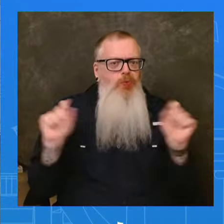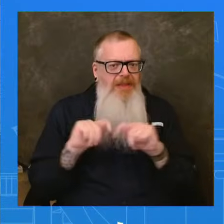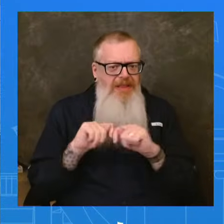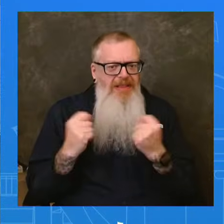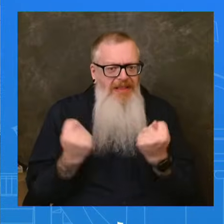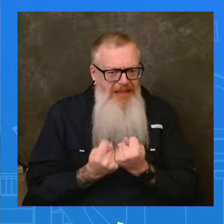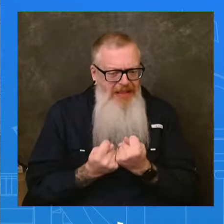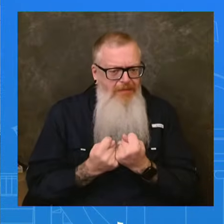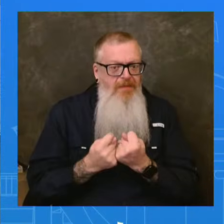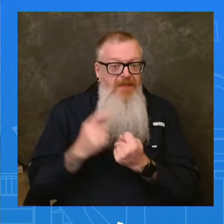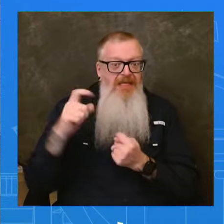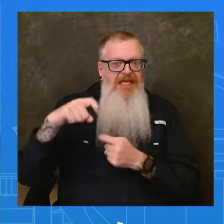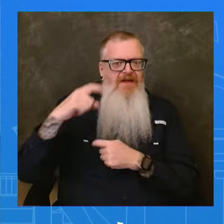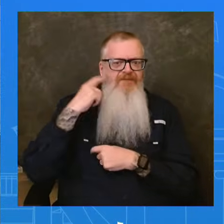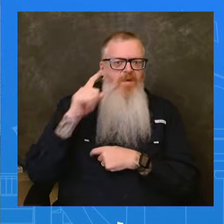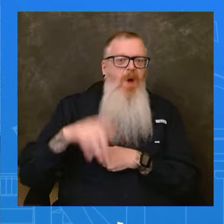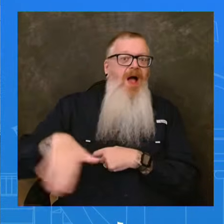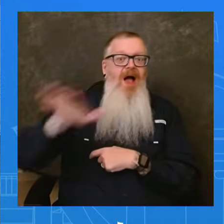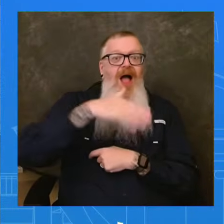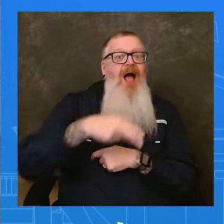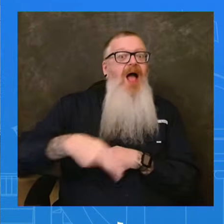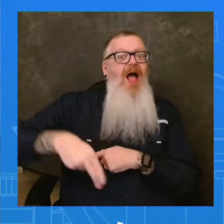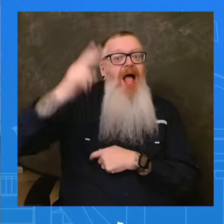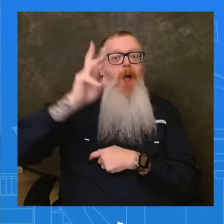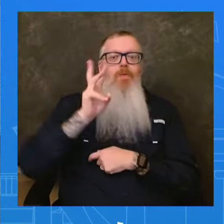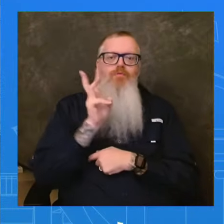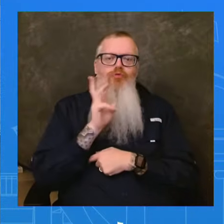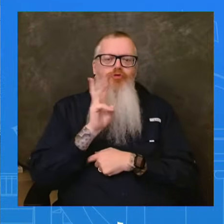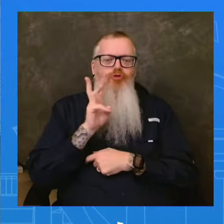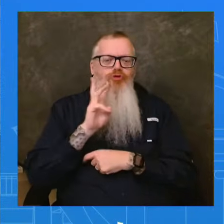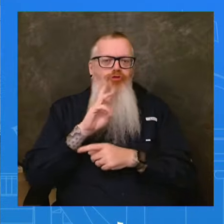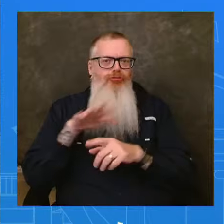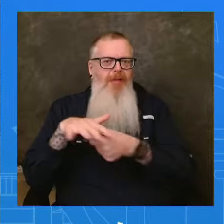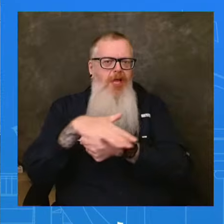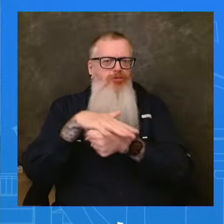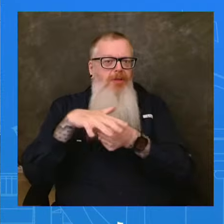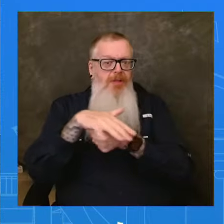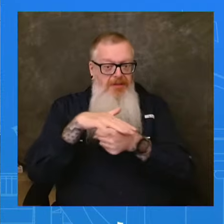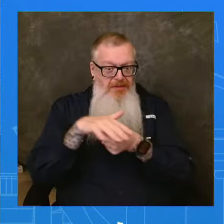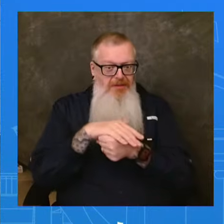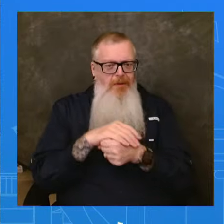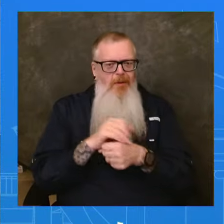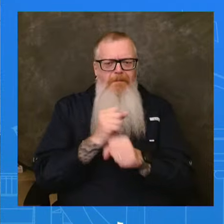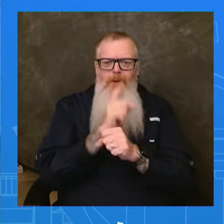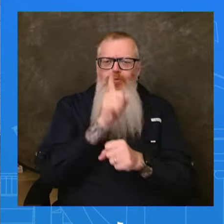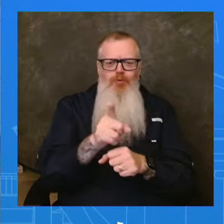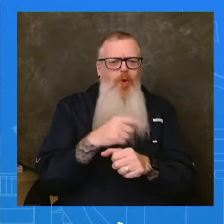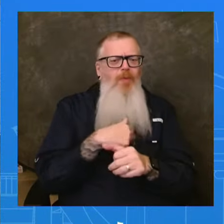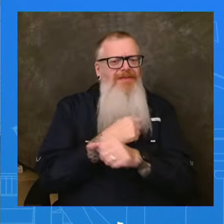in the first hours after the storm passes. As you heard Karine say, we've also pushed millions of meals